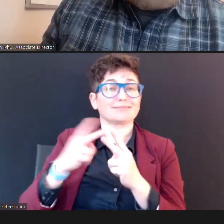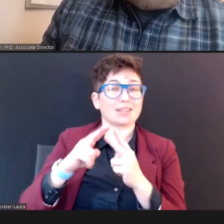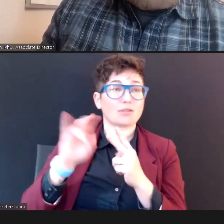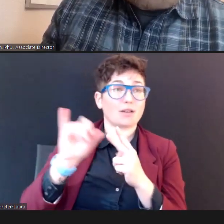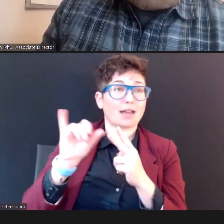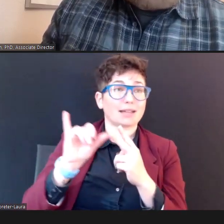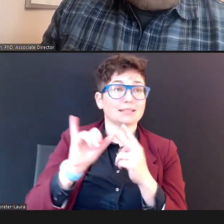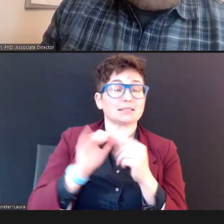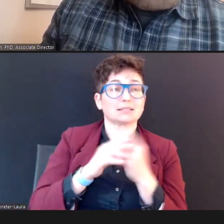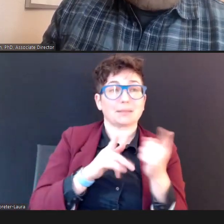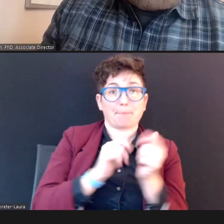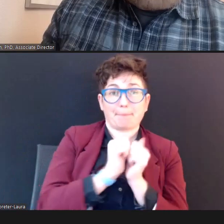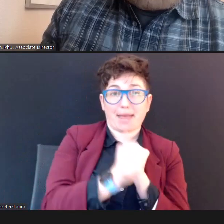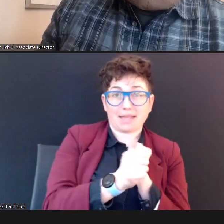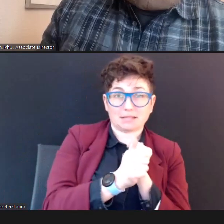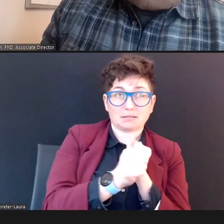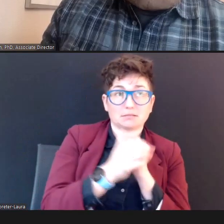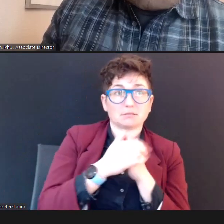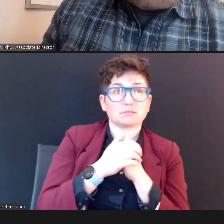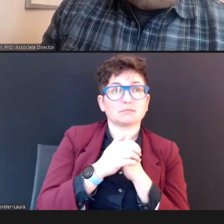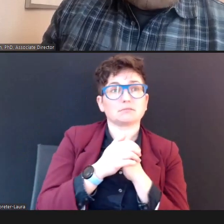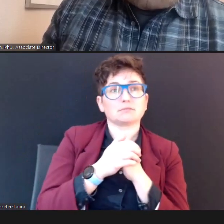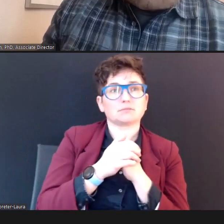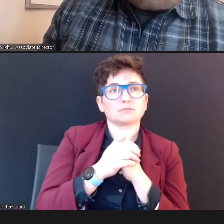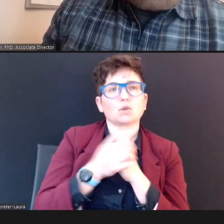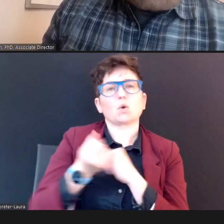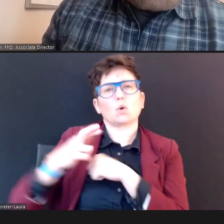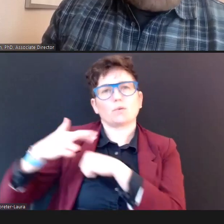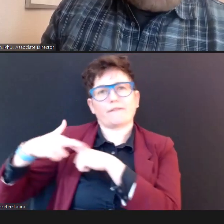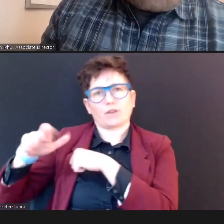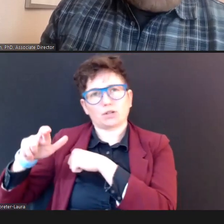as a